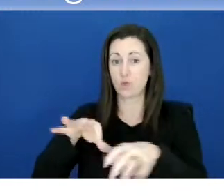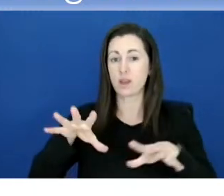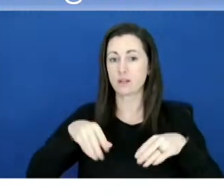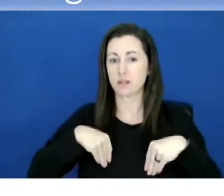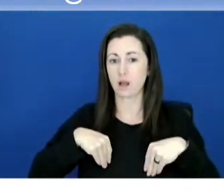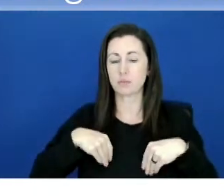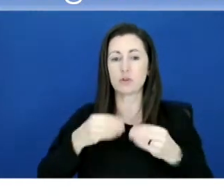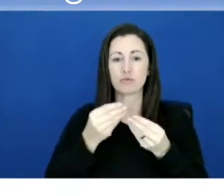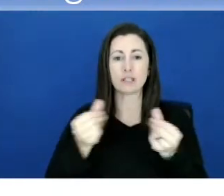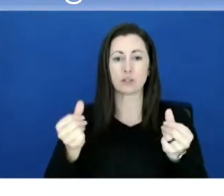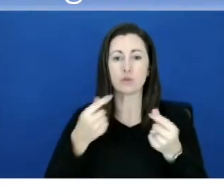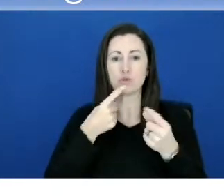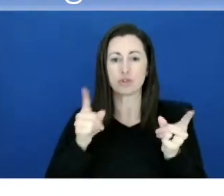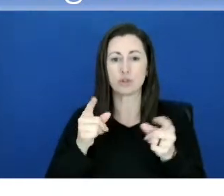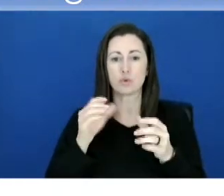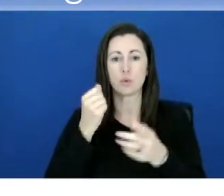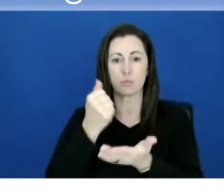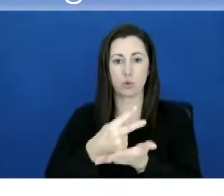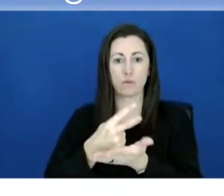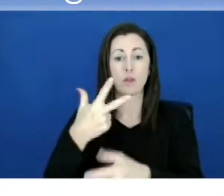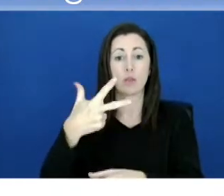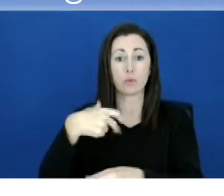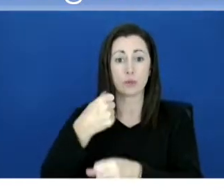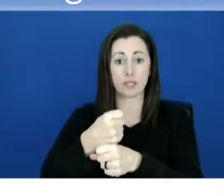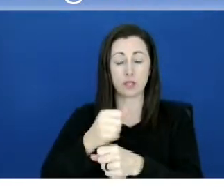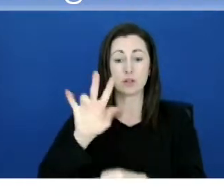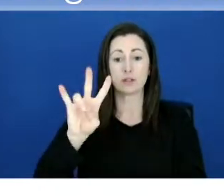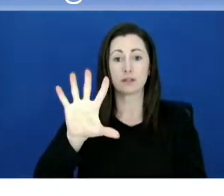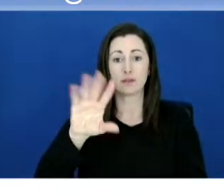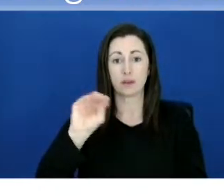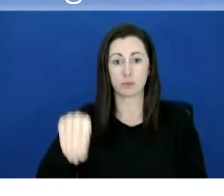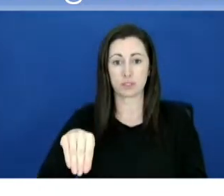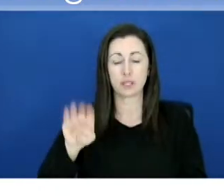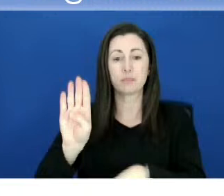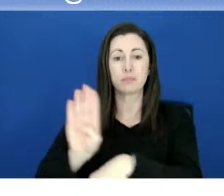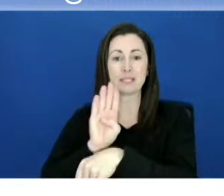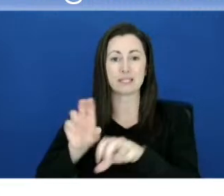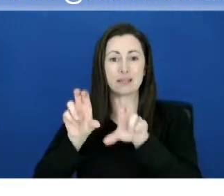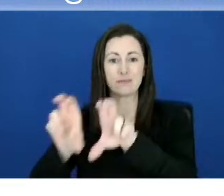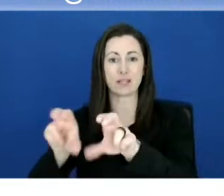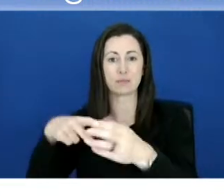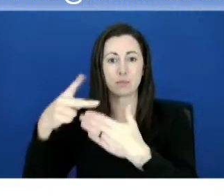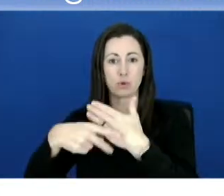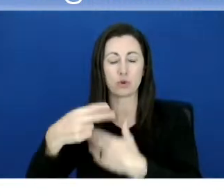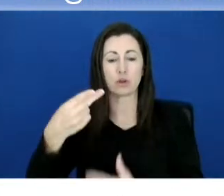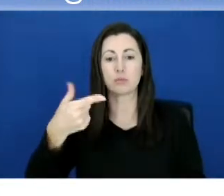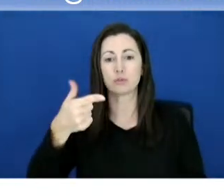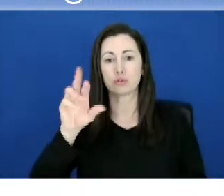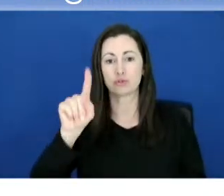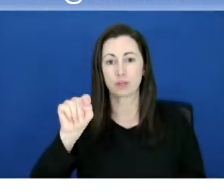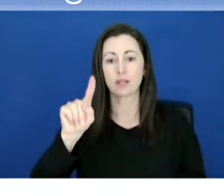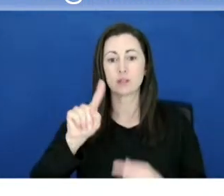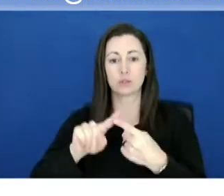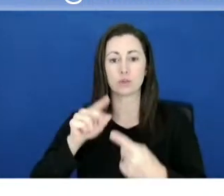BOARD OF COUNTY COMMISSIONERS TO